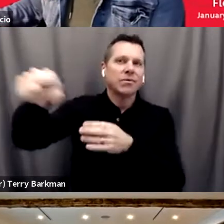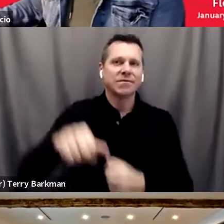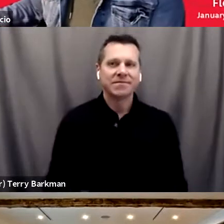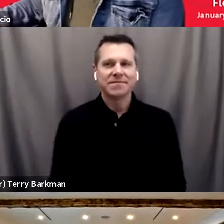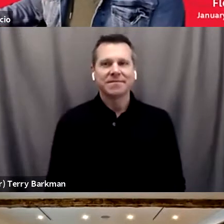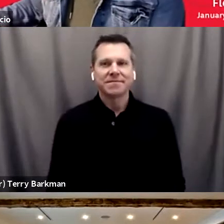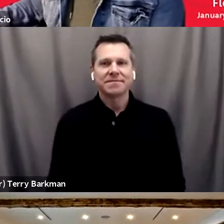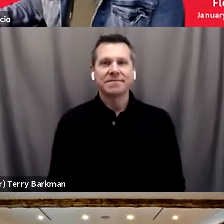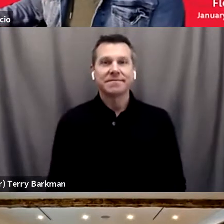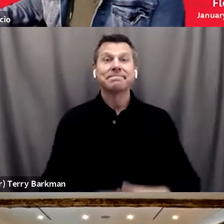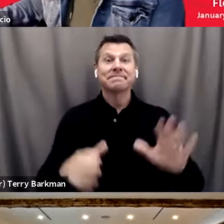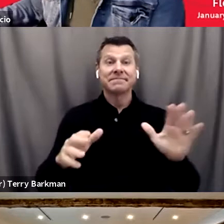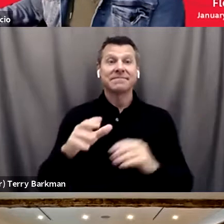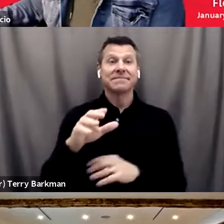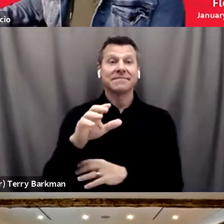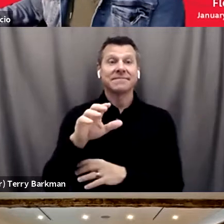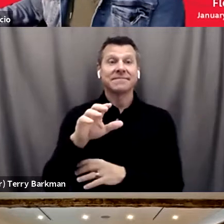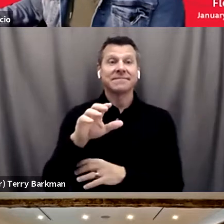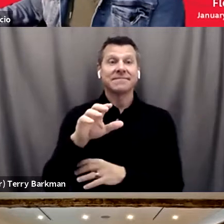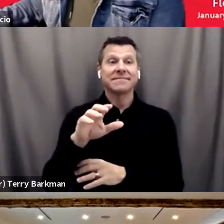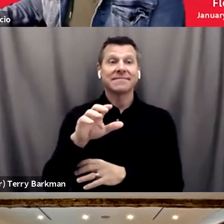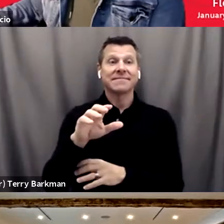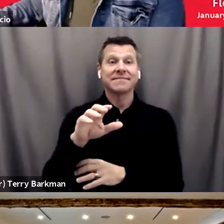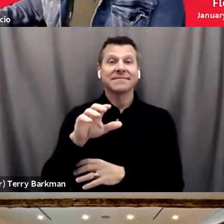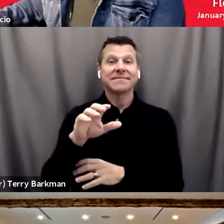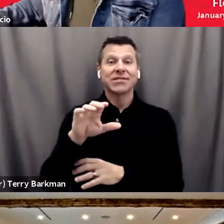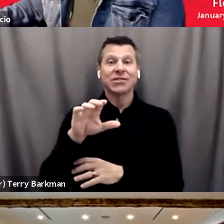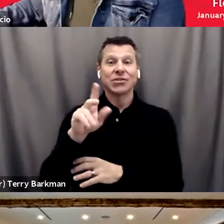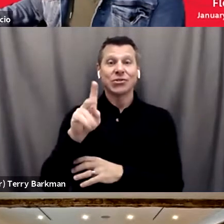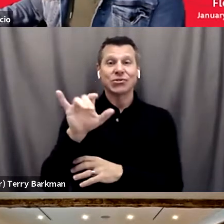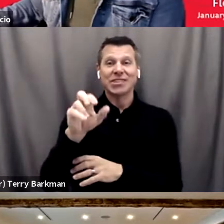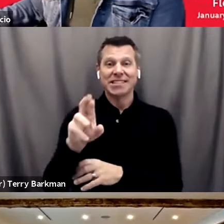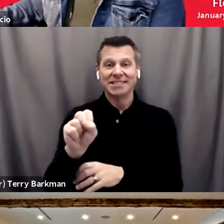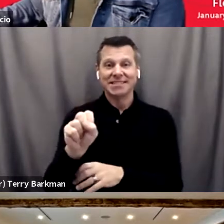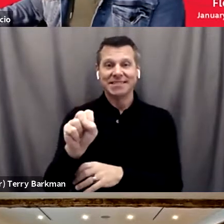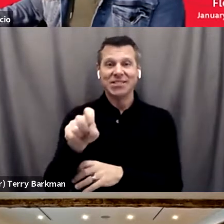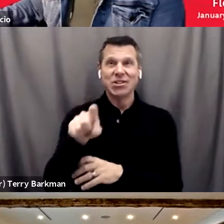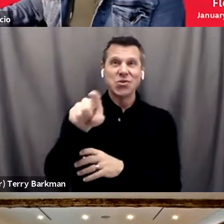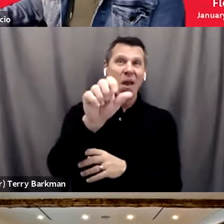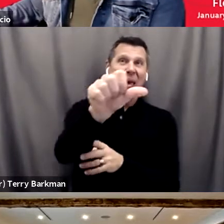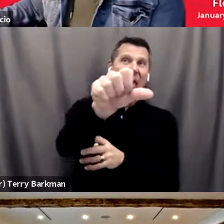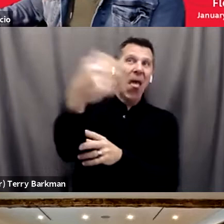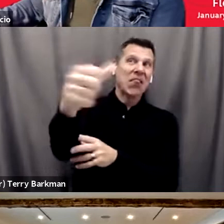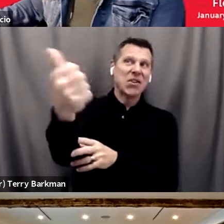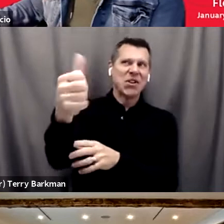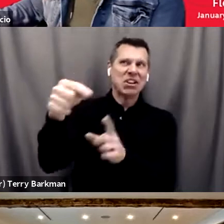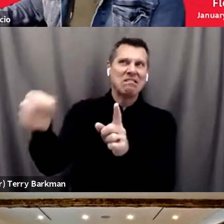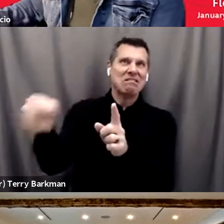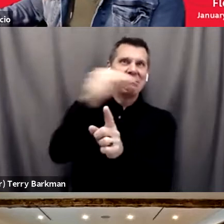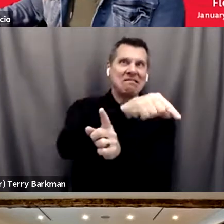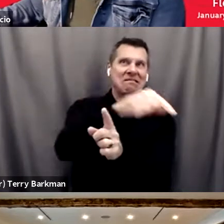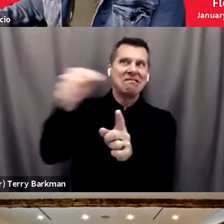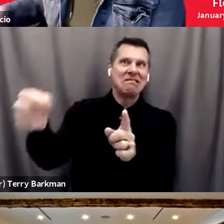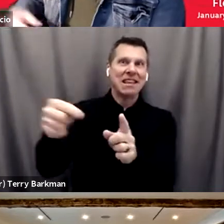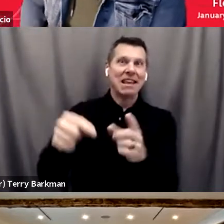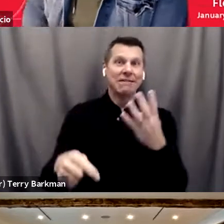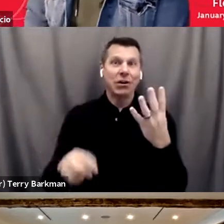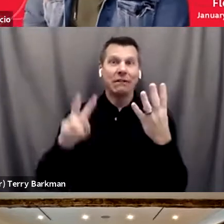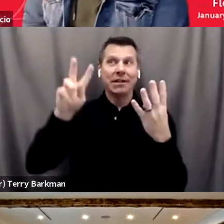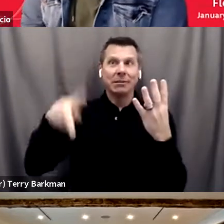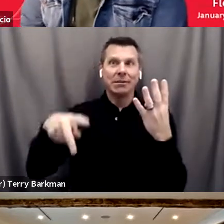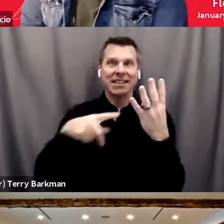Susi Nitzel: So Chris, you're another if you don't work in one of the four VP areas and you work really directly for the President.